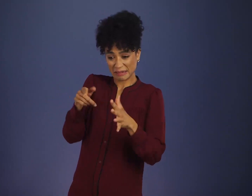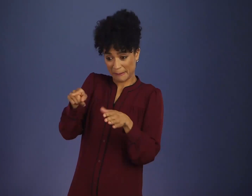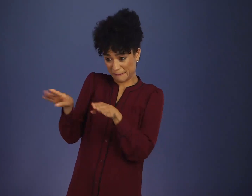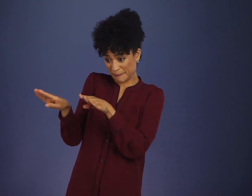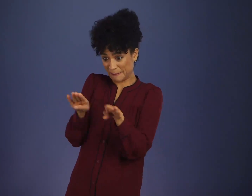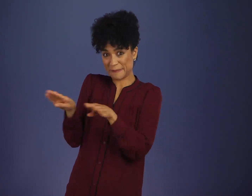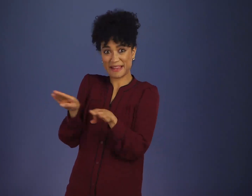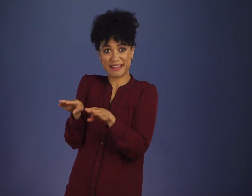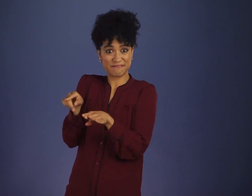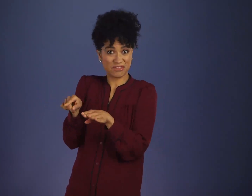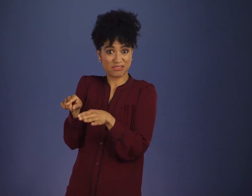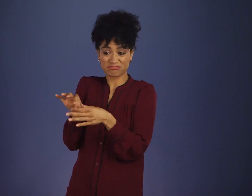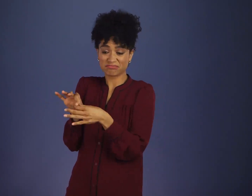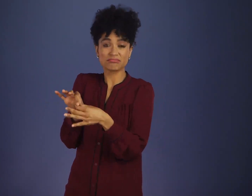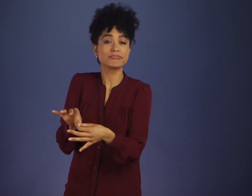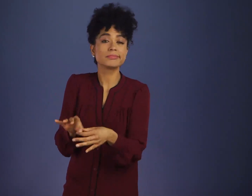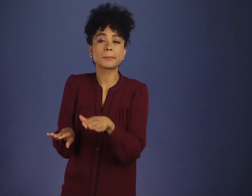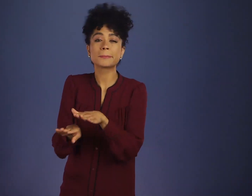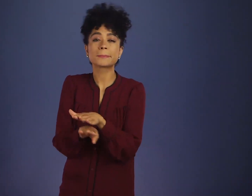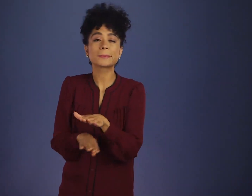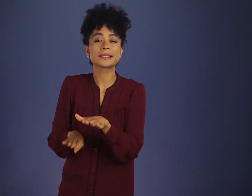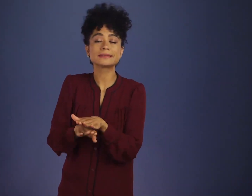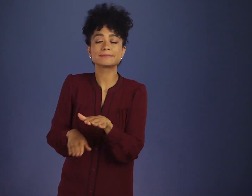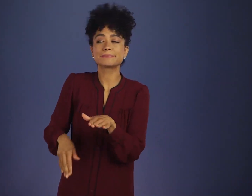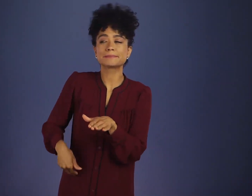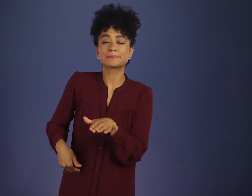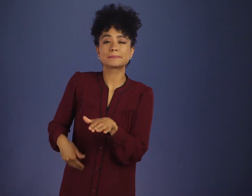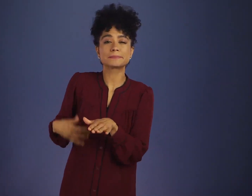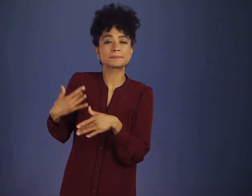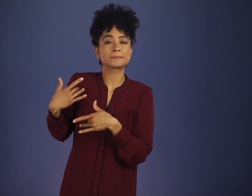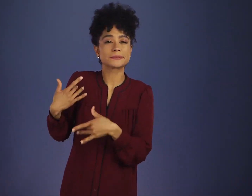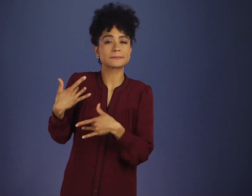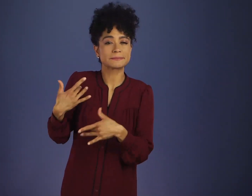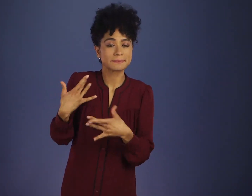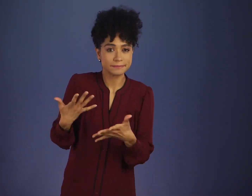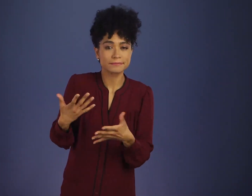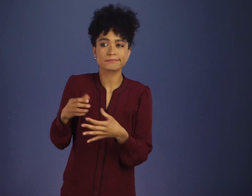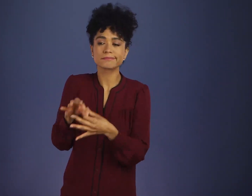with respect to his primary instincts for sex, security, and society.